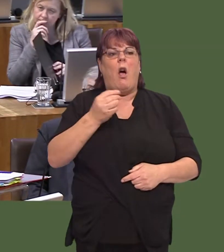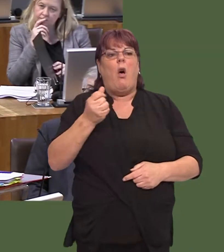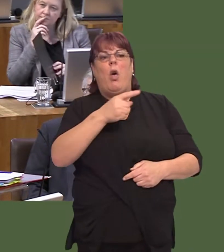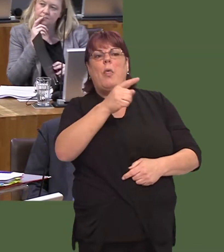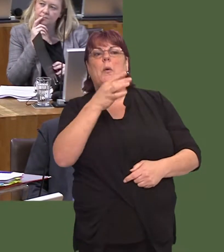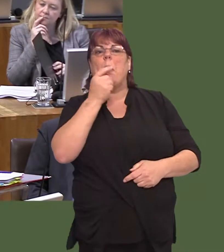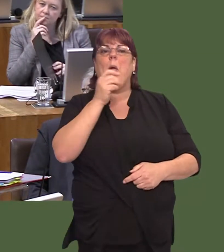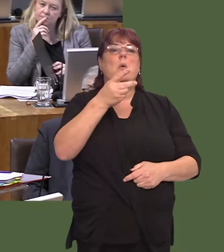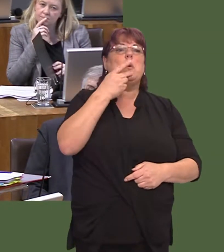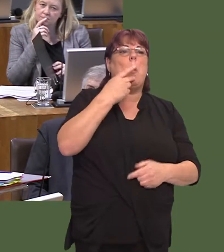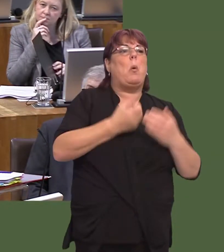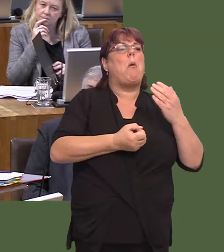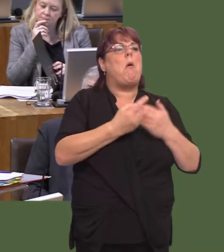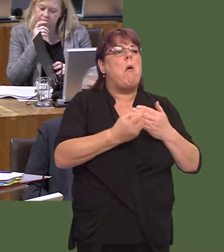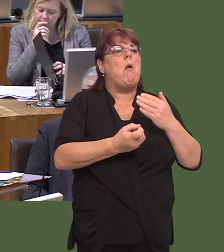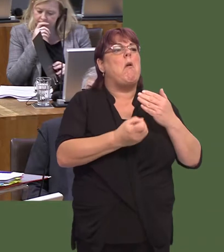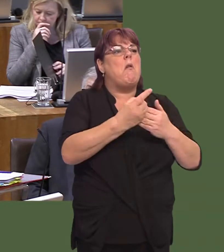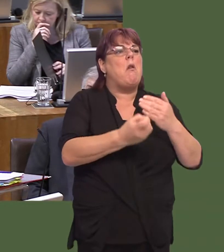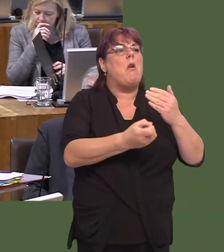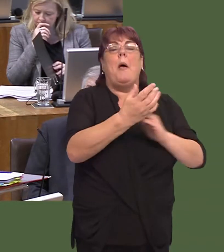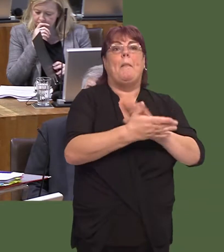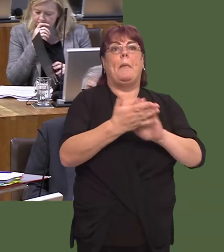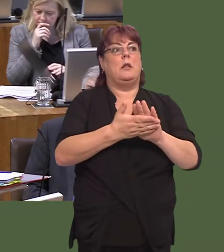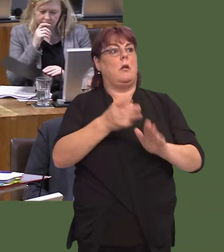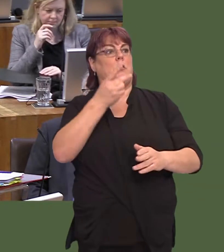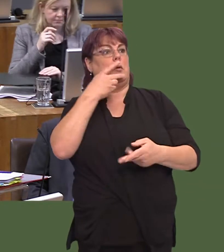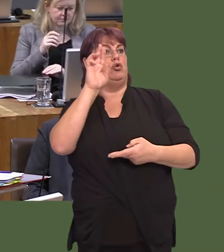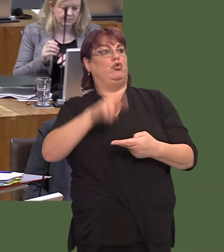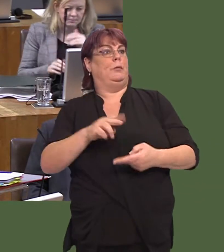the duty on tobacco should be reduced.í The two things have the same kind of effect.